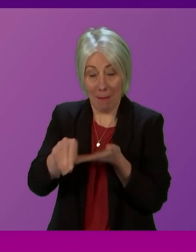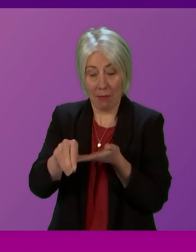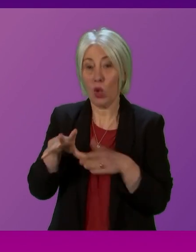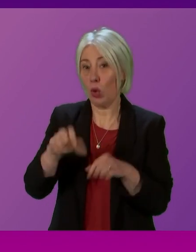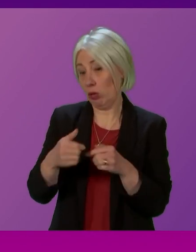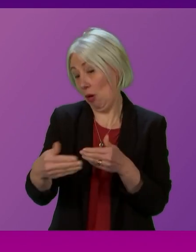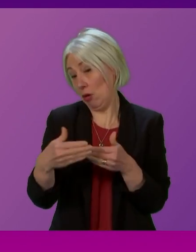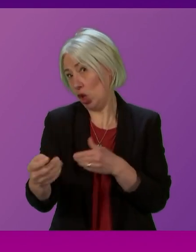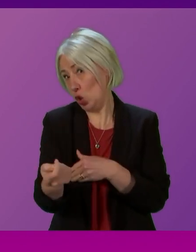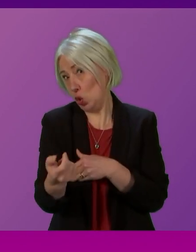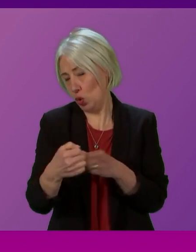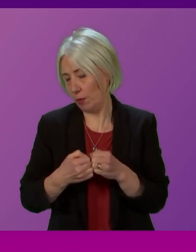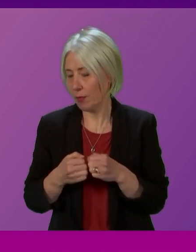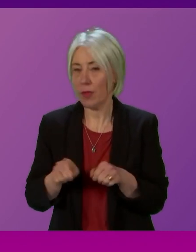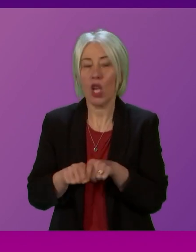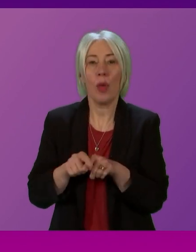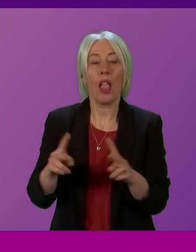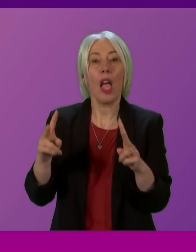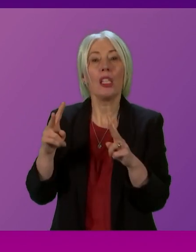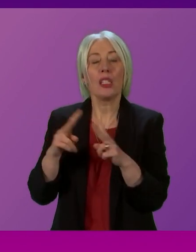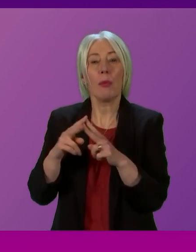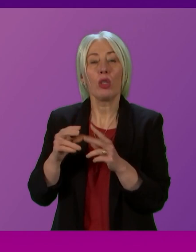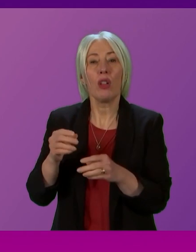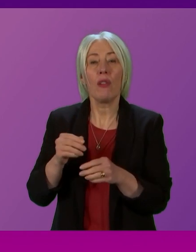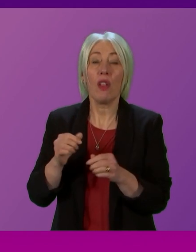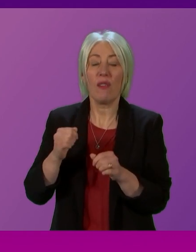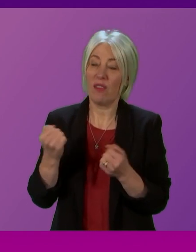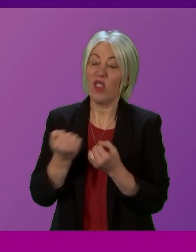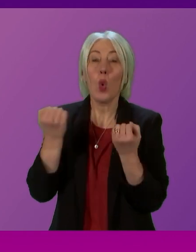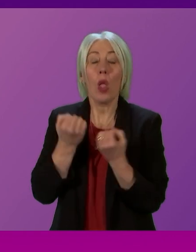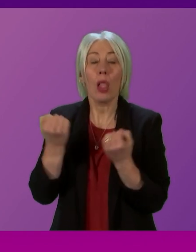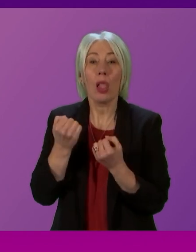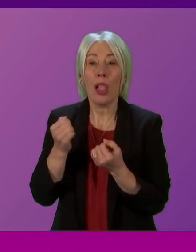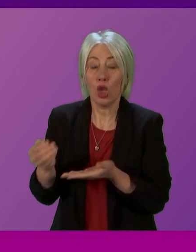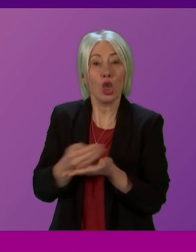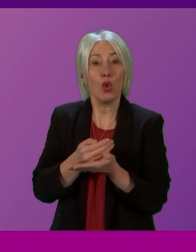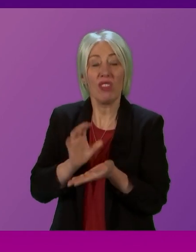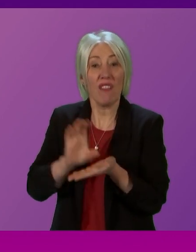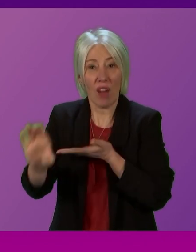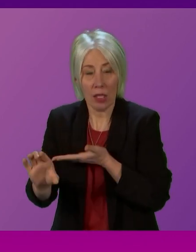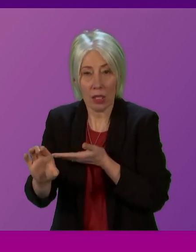We have also doubled the fuel insecurity fund to £20 million, and some patients who use